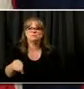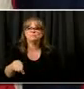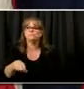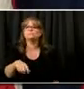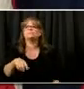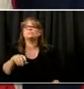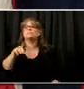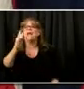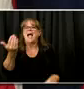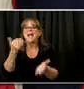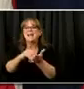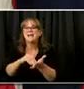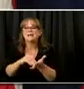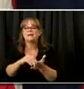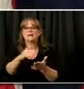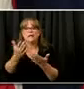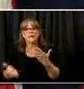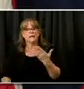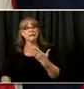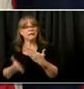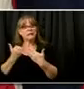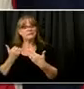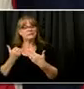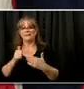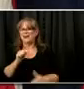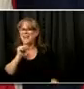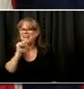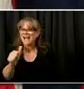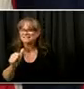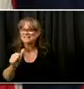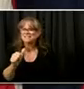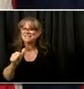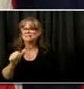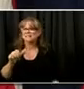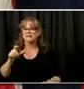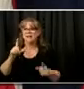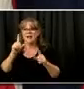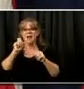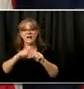to be careful of their medical needs we want to be thoughtful about what parents needs and how those